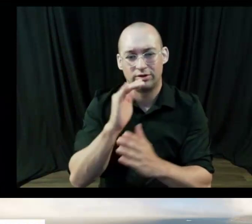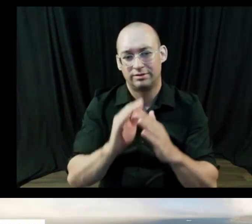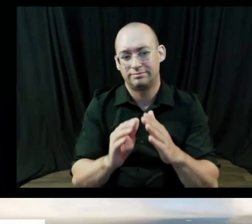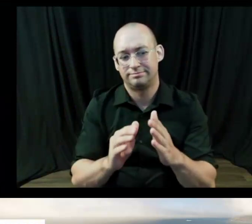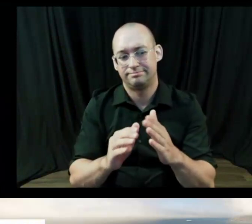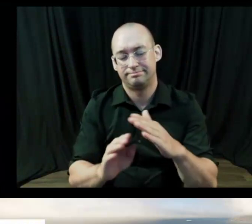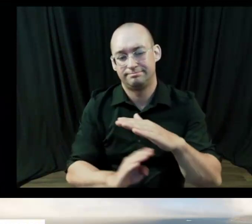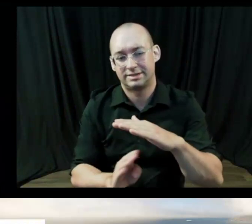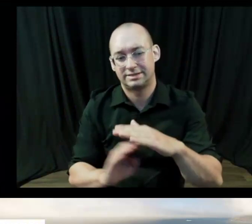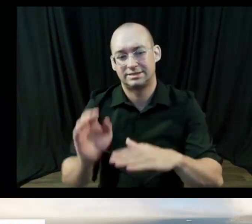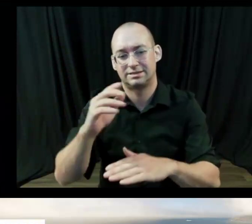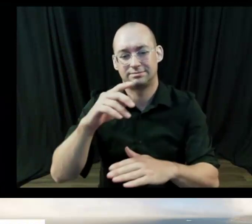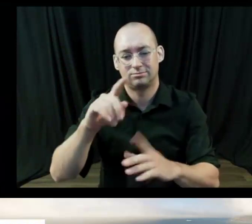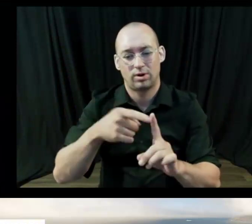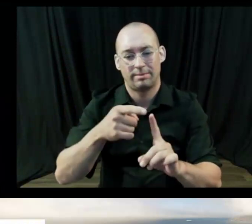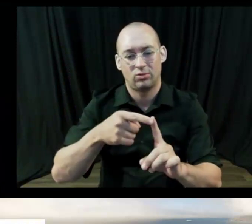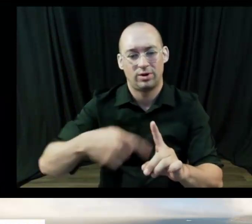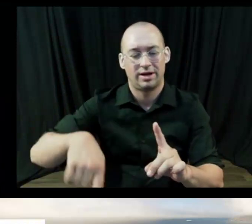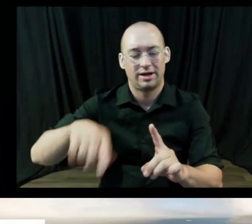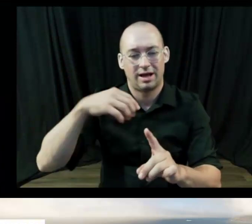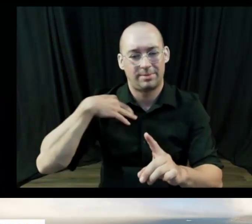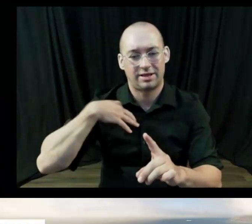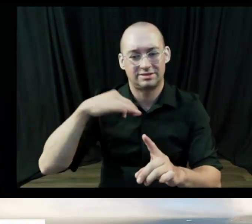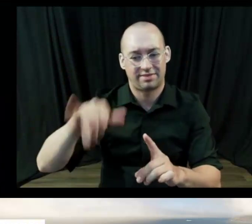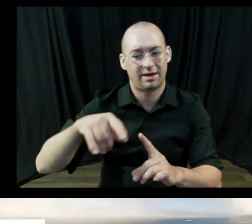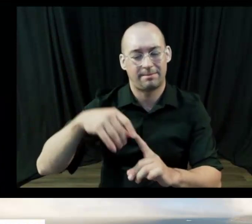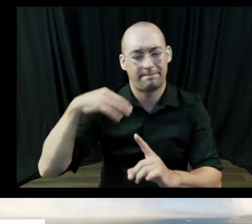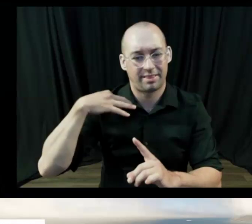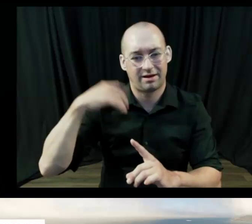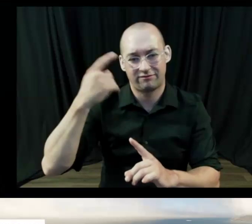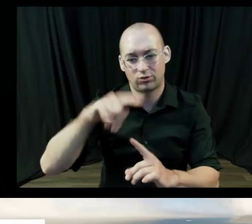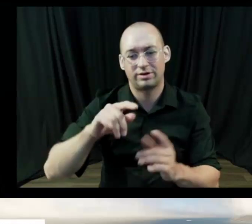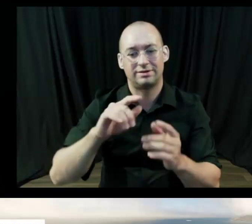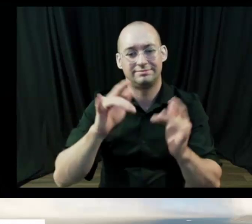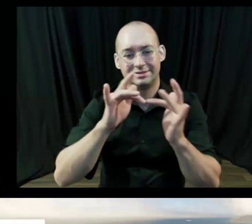applicants that did apply for the digital Equity competitive Grant program. There was a lot of